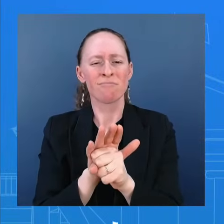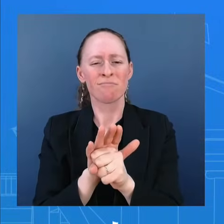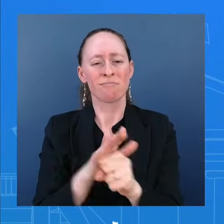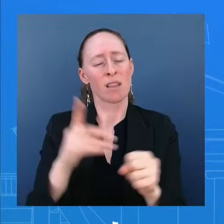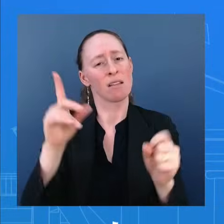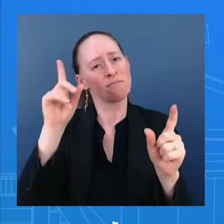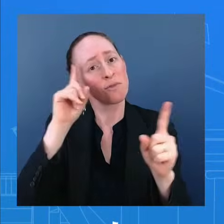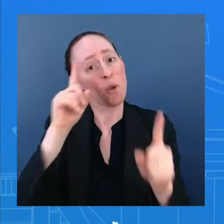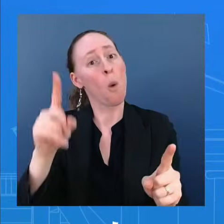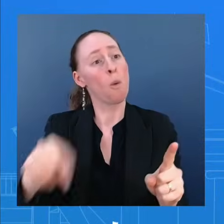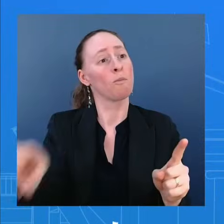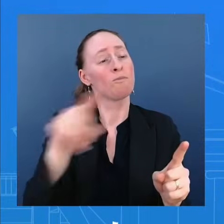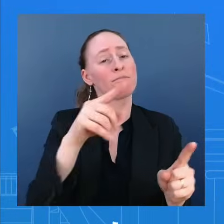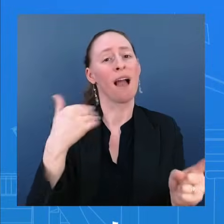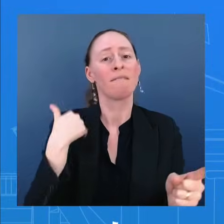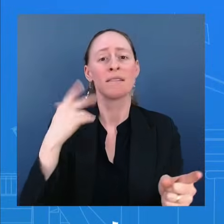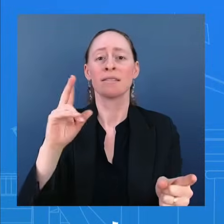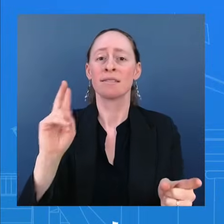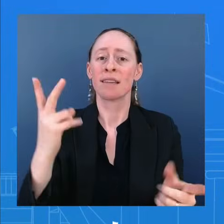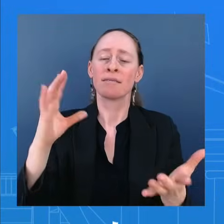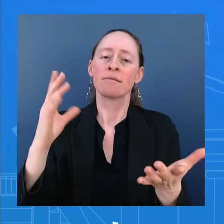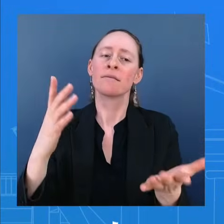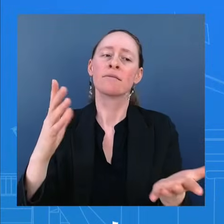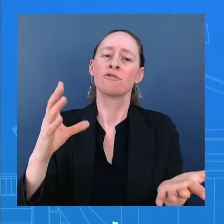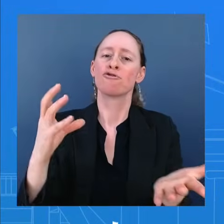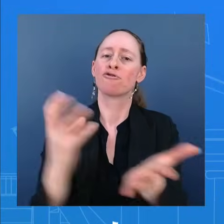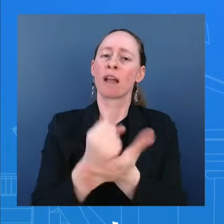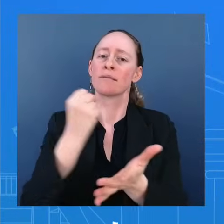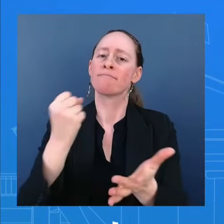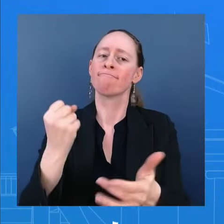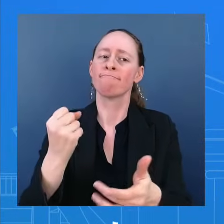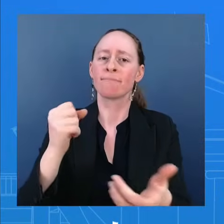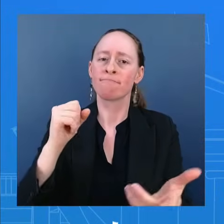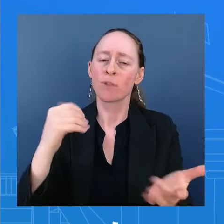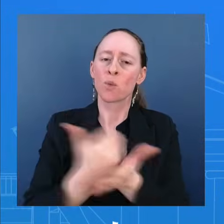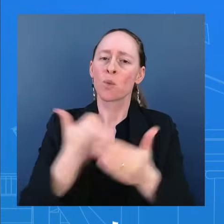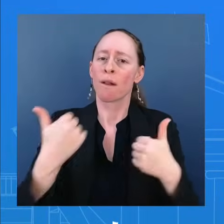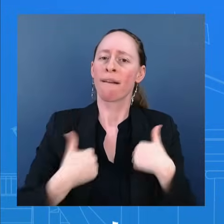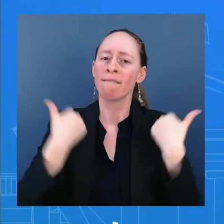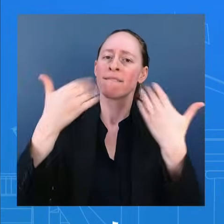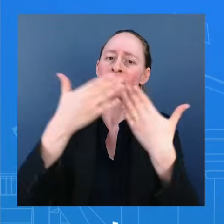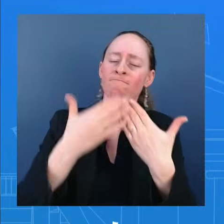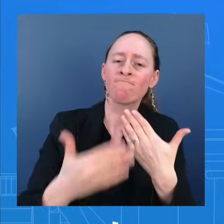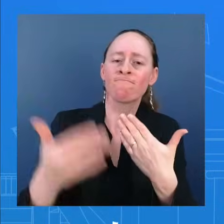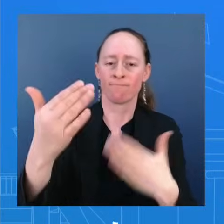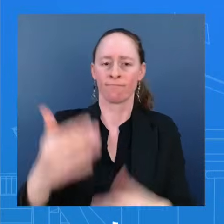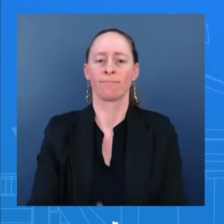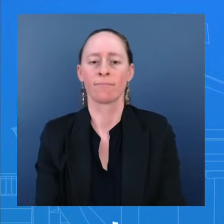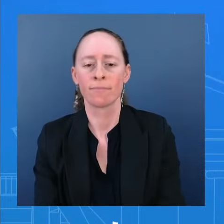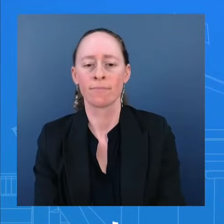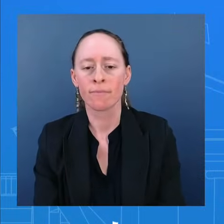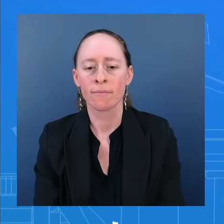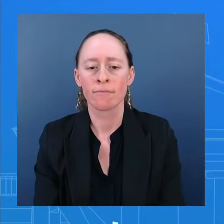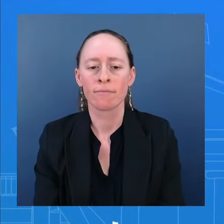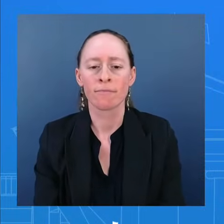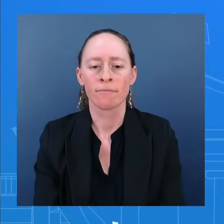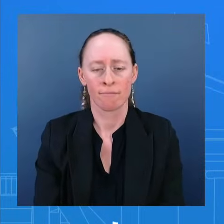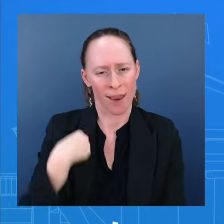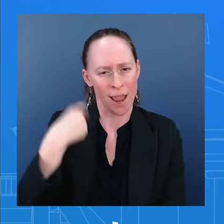as it relates to the American people, I think that -- I understand that you had this poll, and I get that, but I hope that they will understand